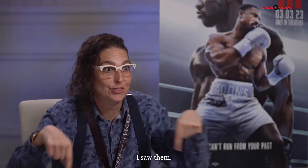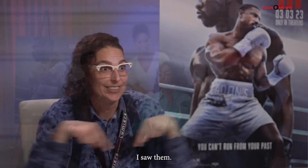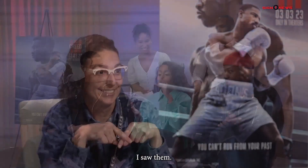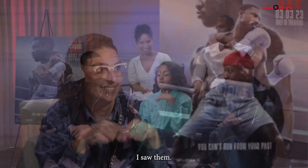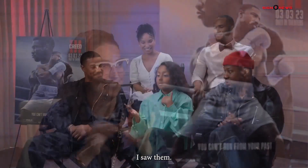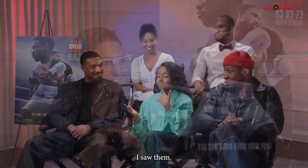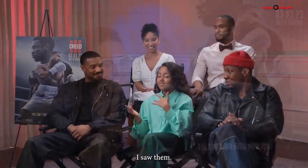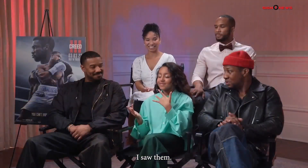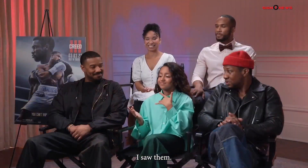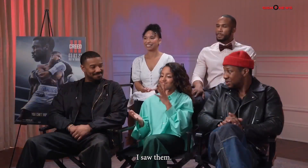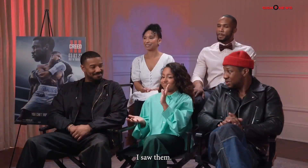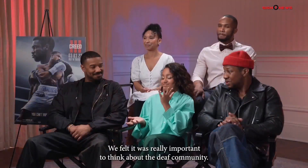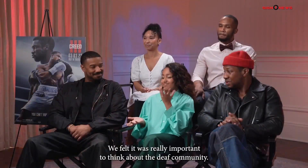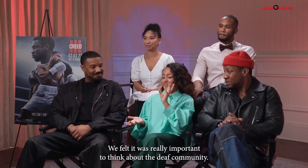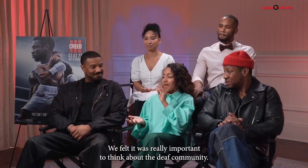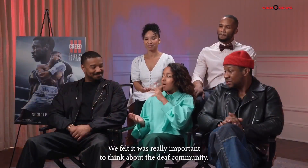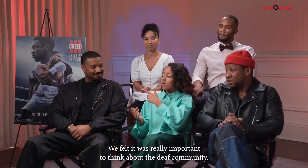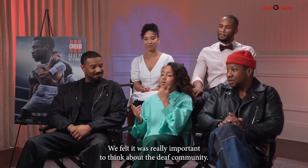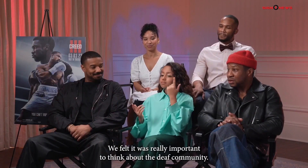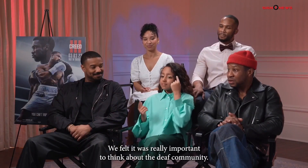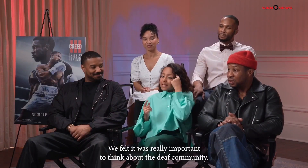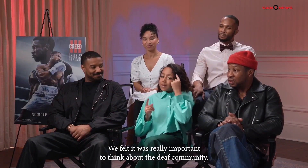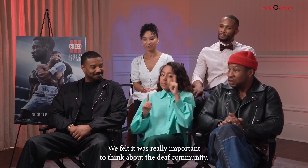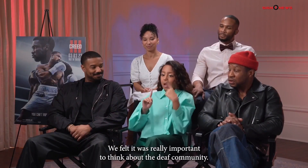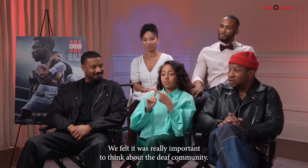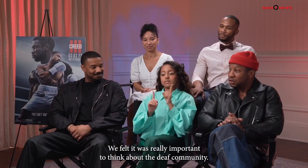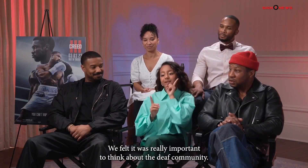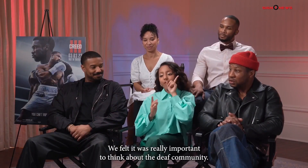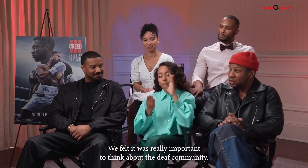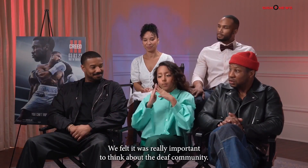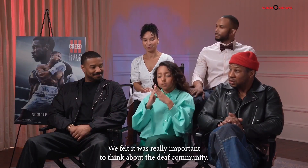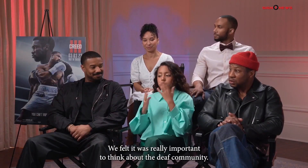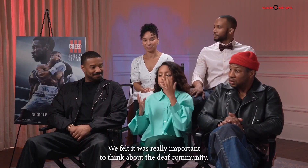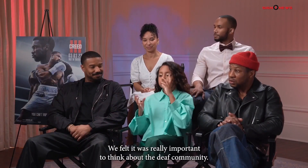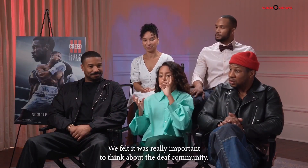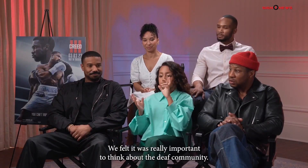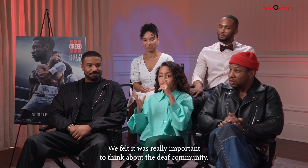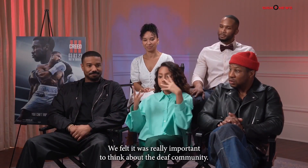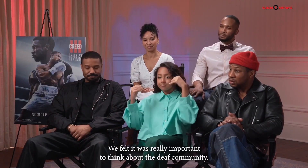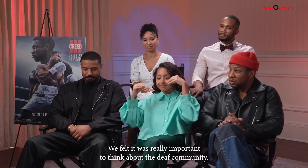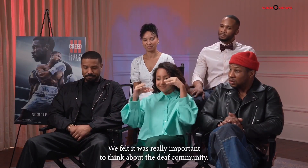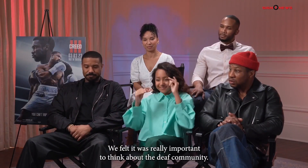that spills toxic chemicals three weeks ago federal teams are going door to door conducting